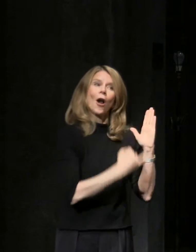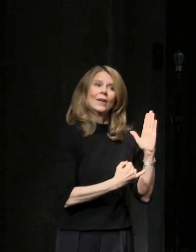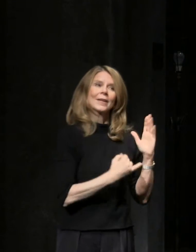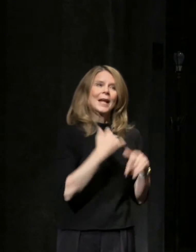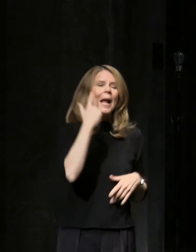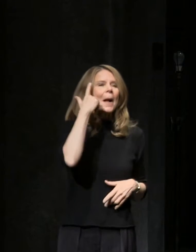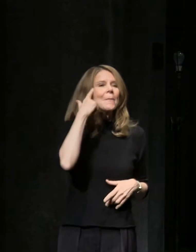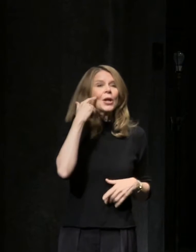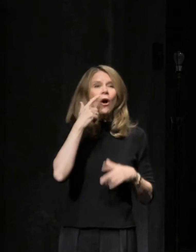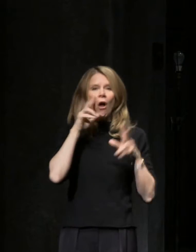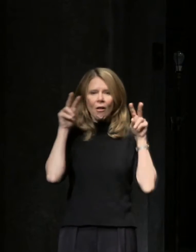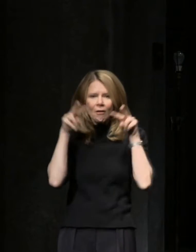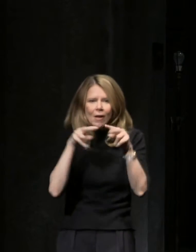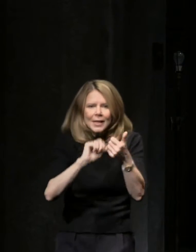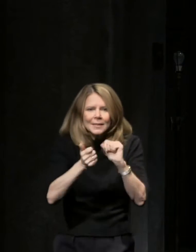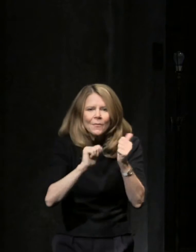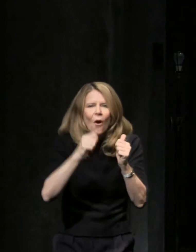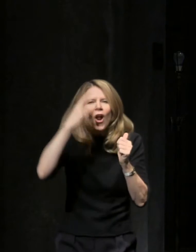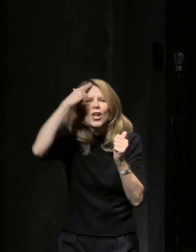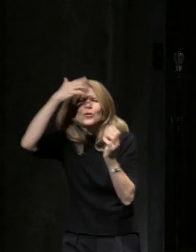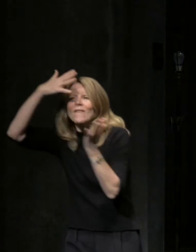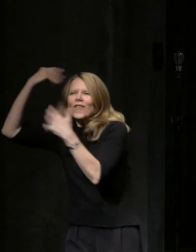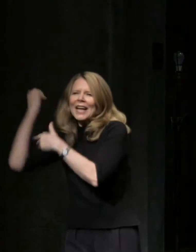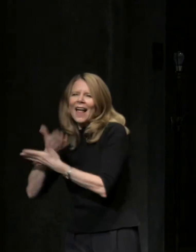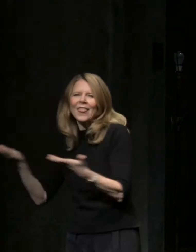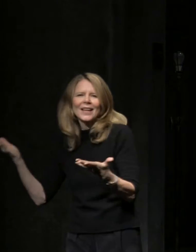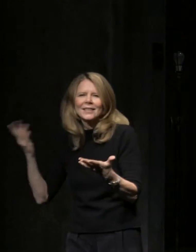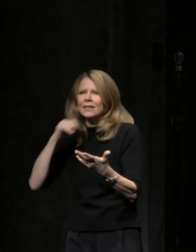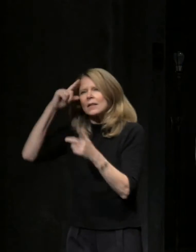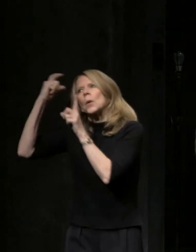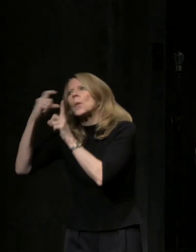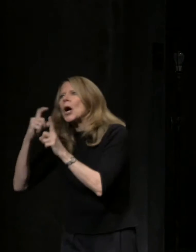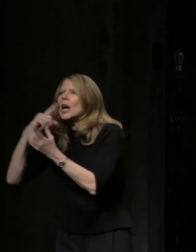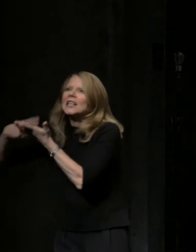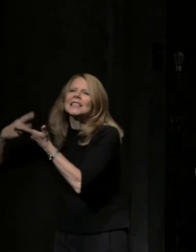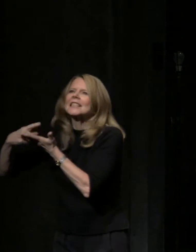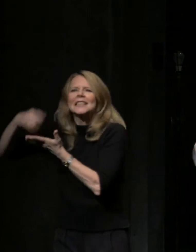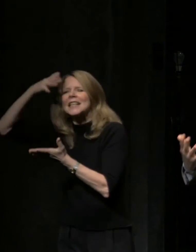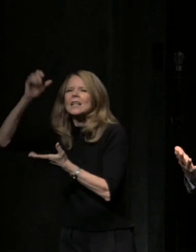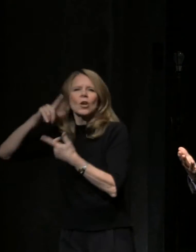a little bit. Right? We play not so much with our words or with our concepts as with our